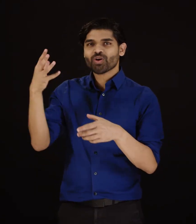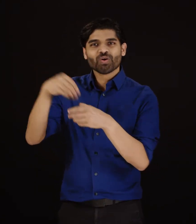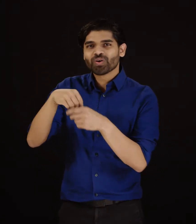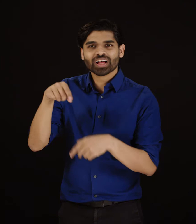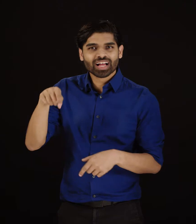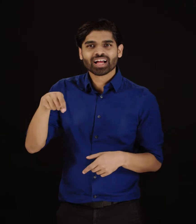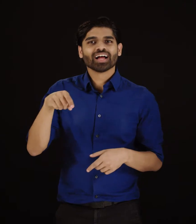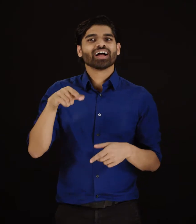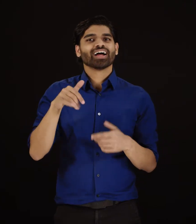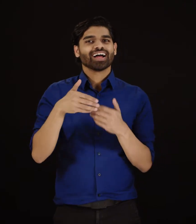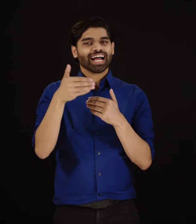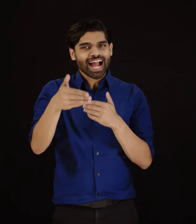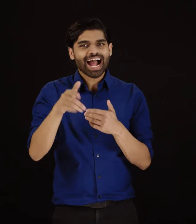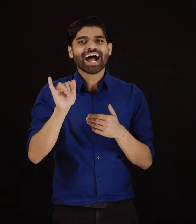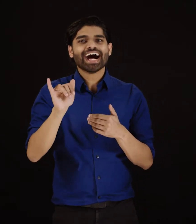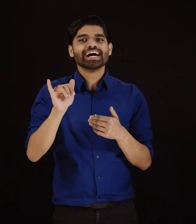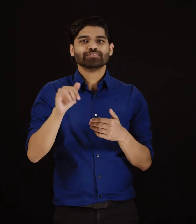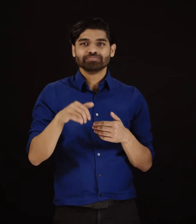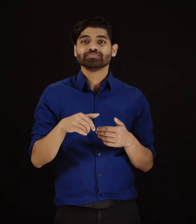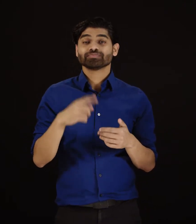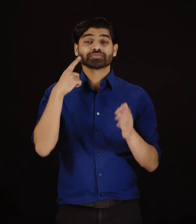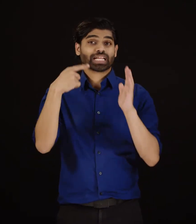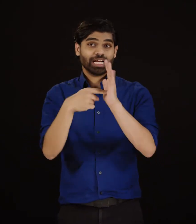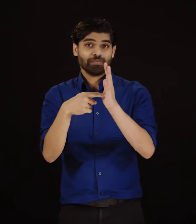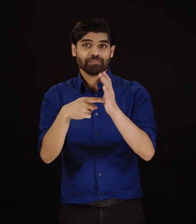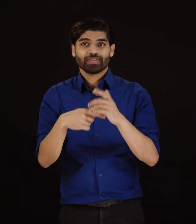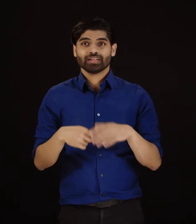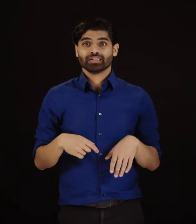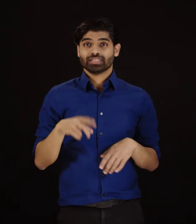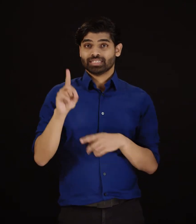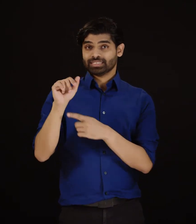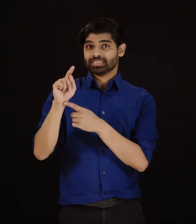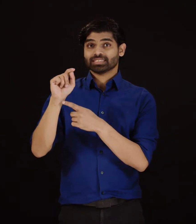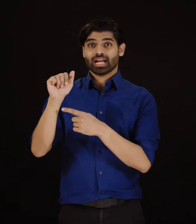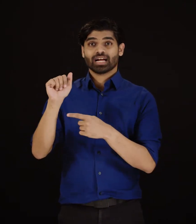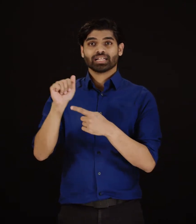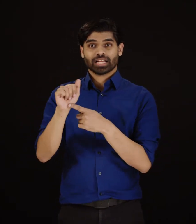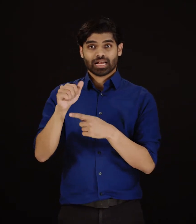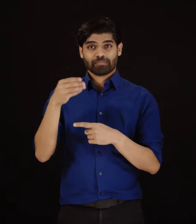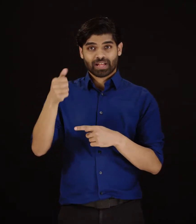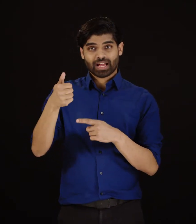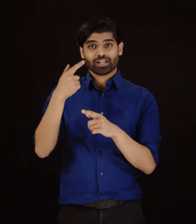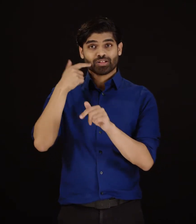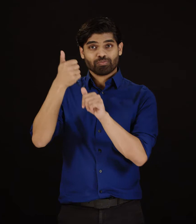Pay-per-use charges are applied in addition to the usual plan charges.